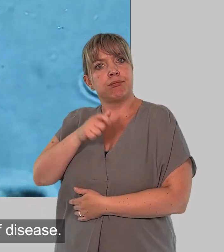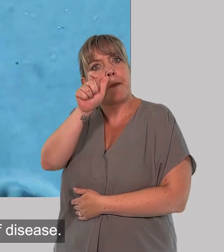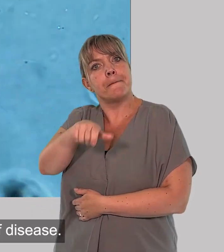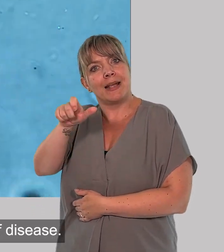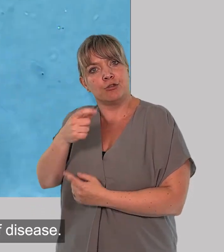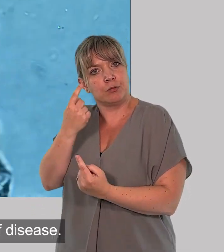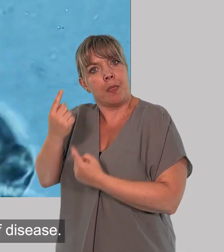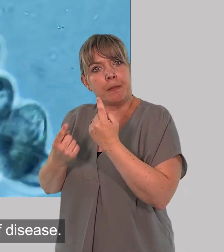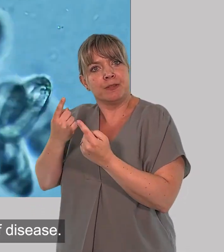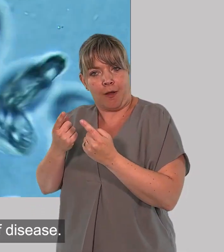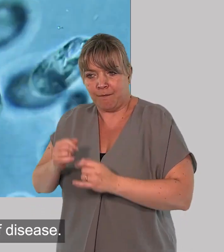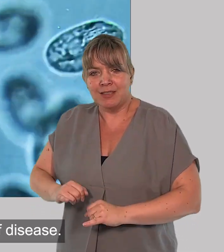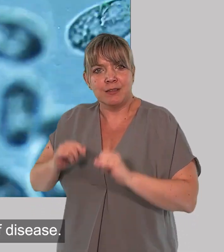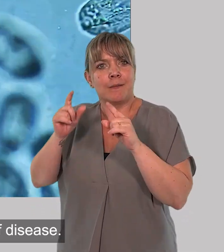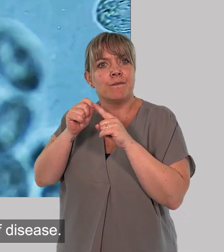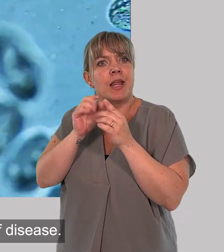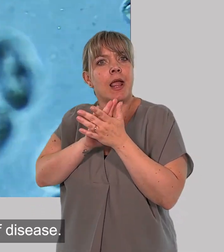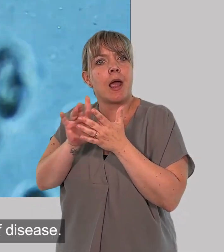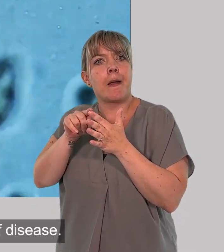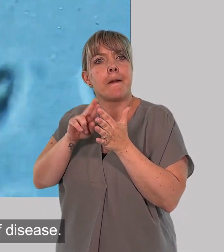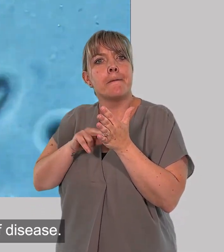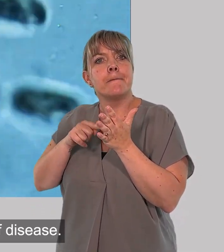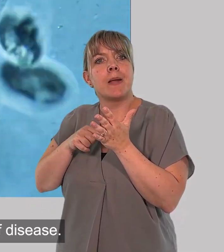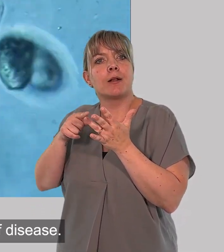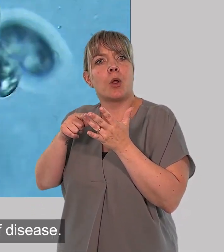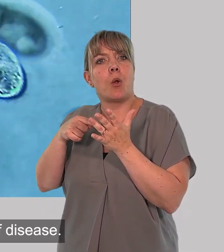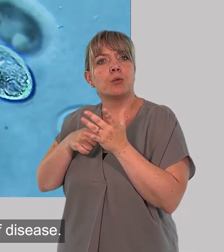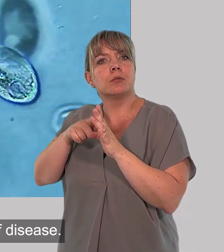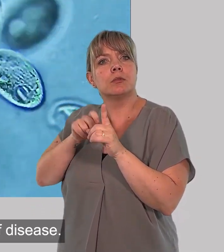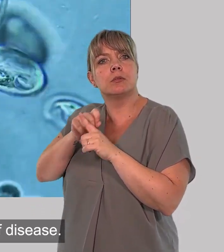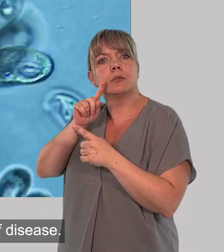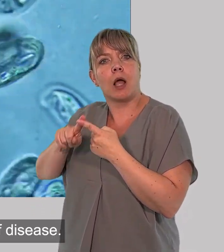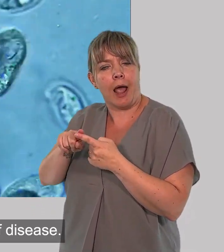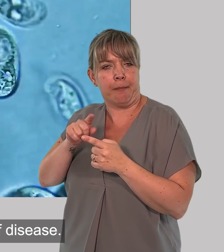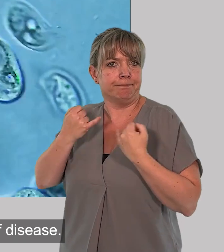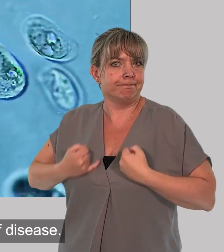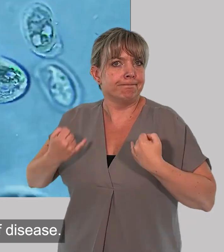Most of my patients suffer from severe phenotype of disease.